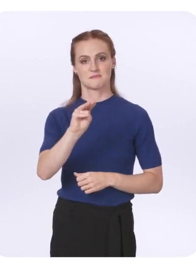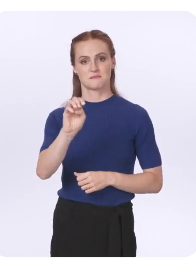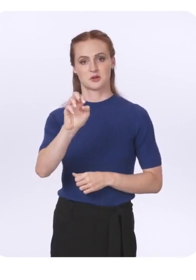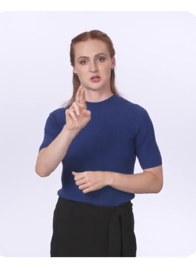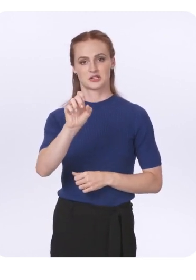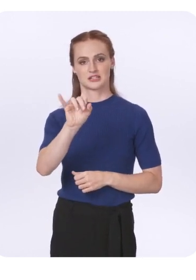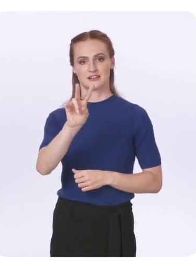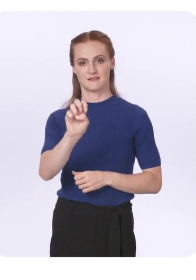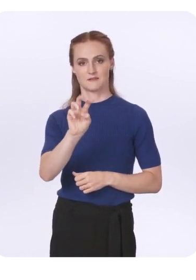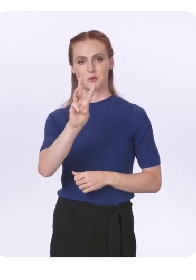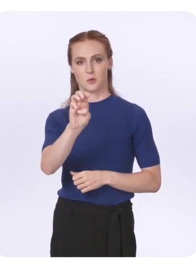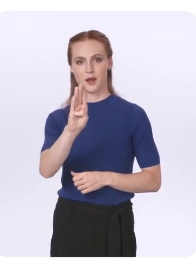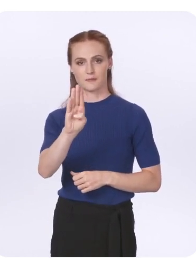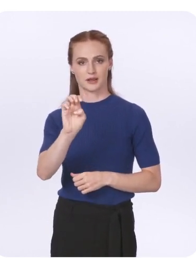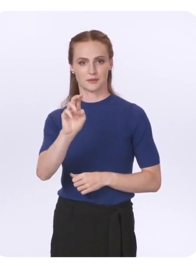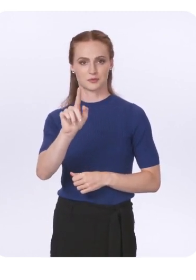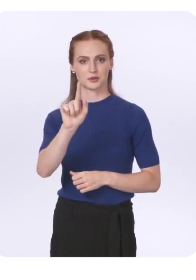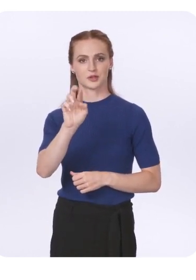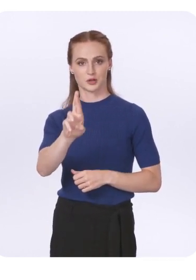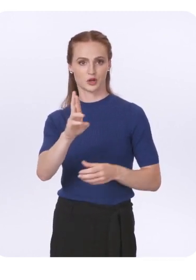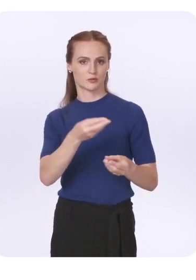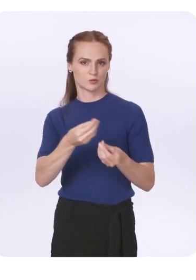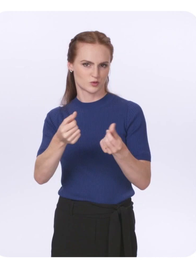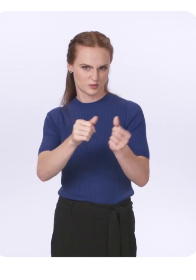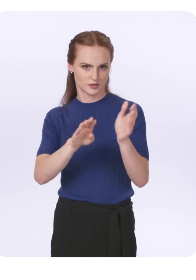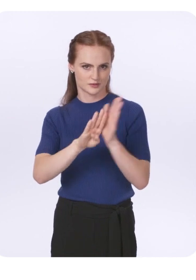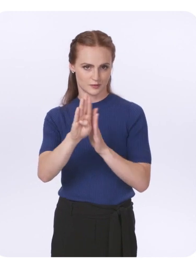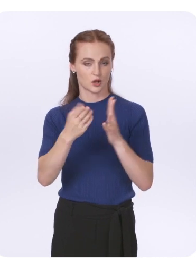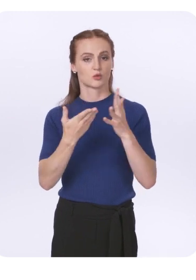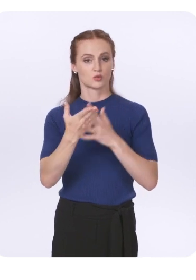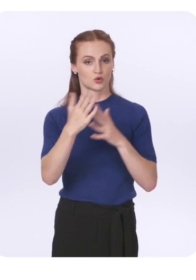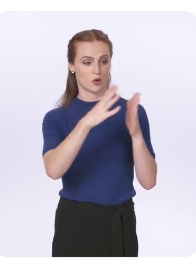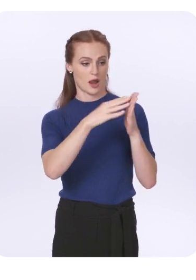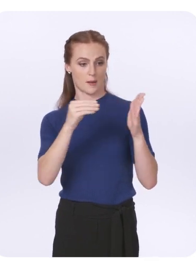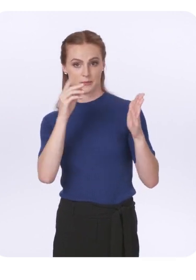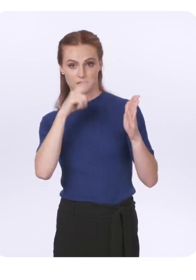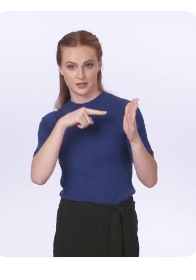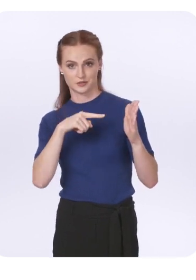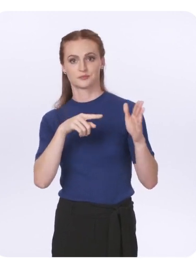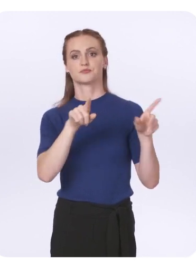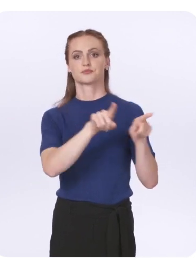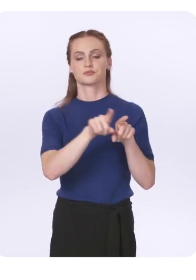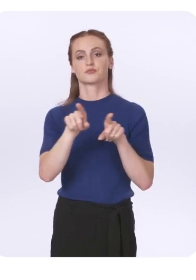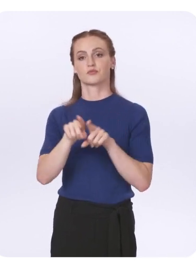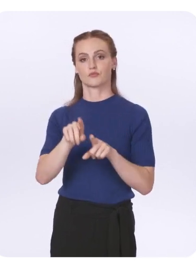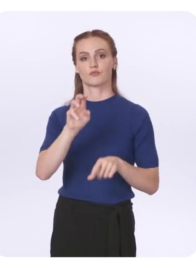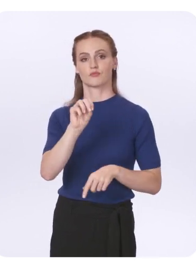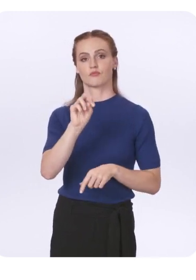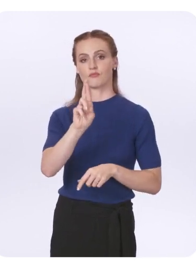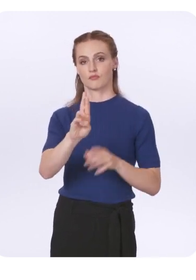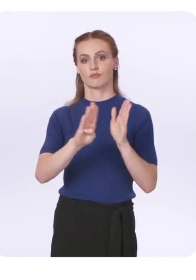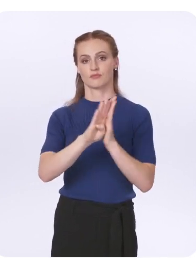efficient MR development also requires easy integration of these APIs into a production ready environment.